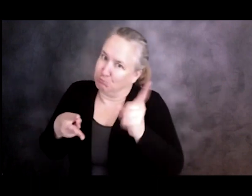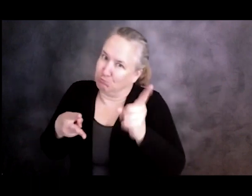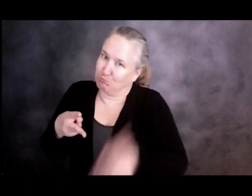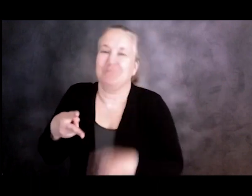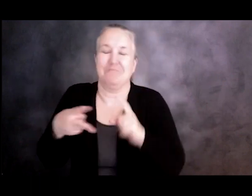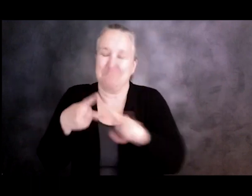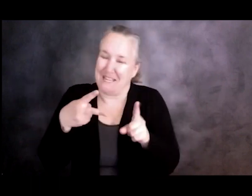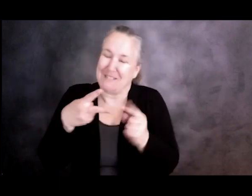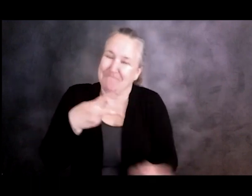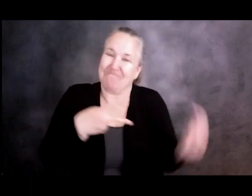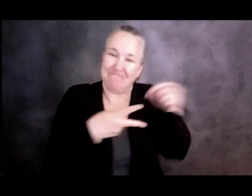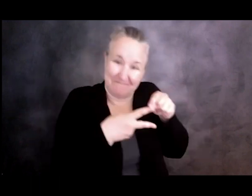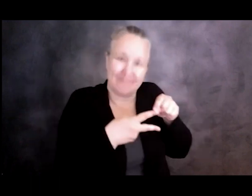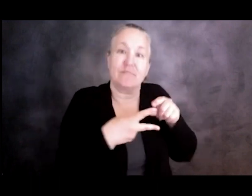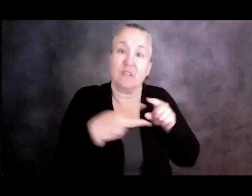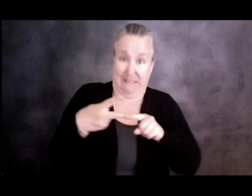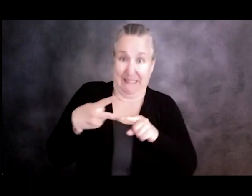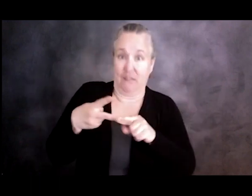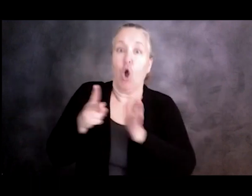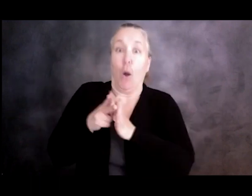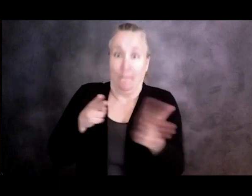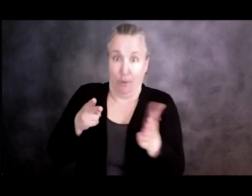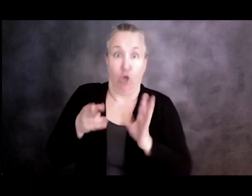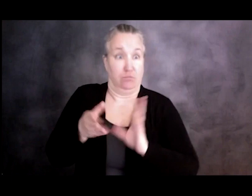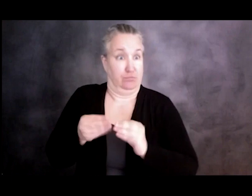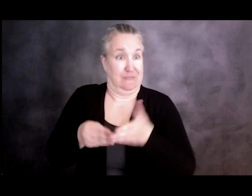But basically, The Sympathizer does live at the end of that novel.